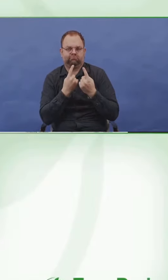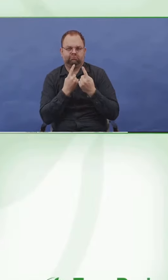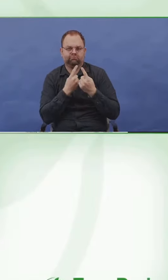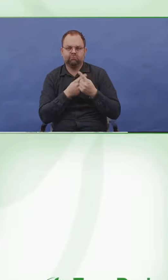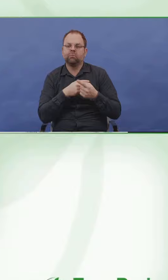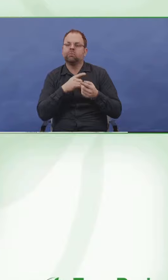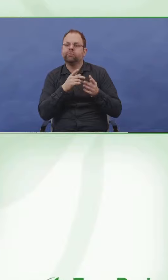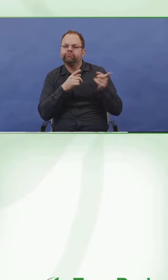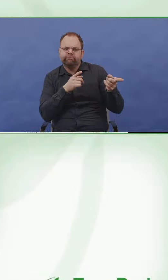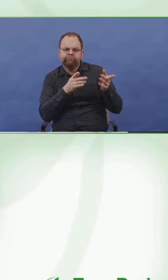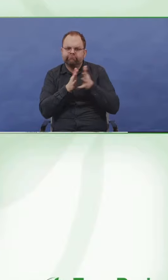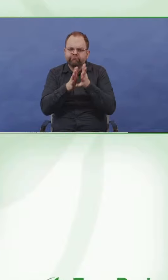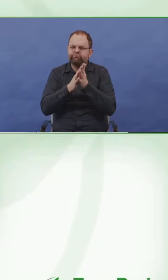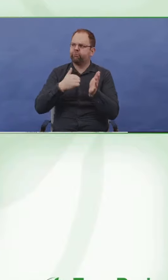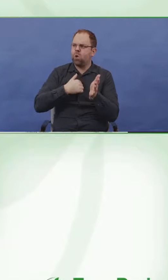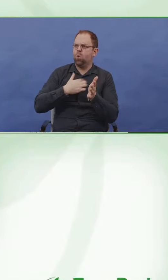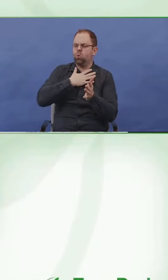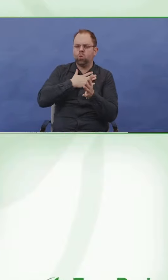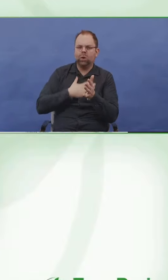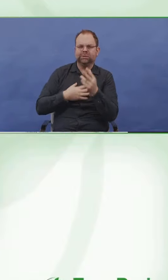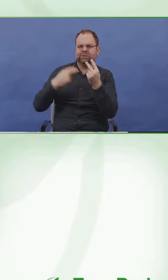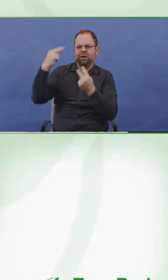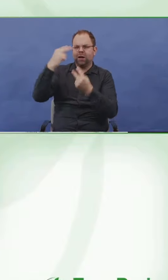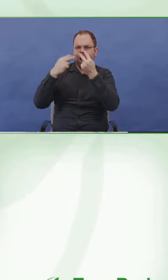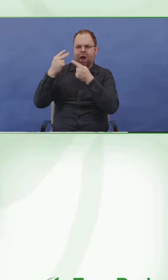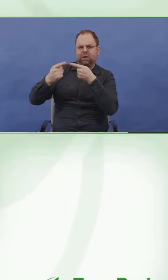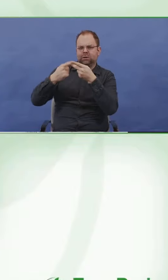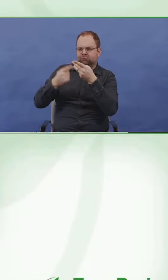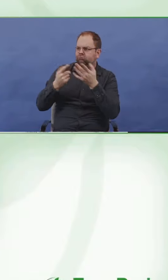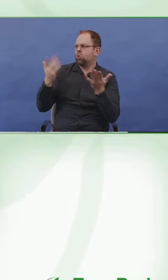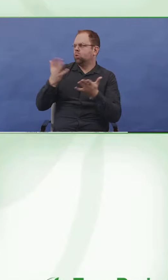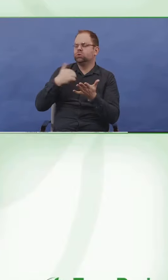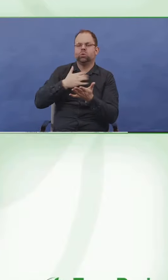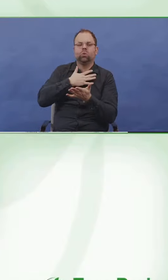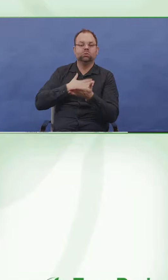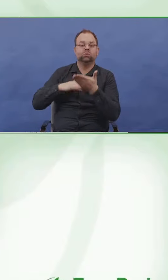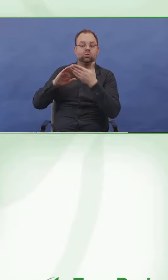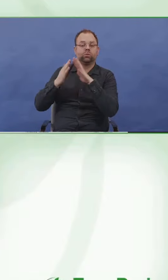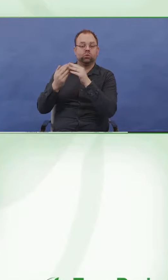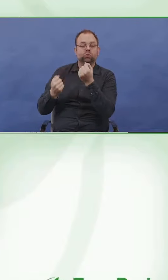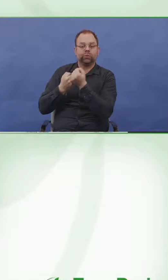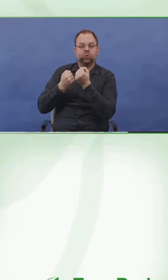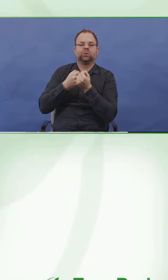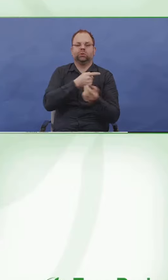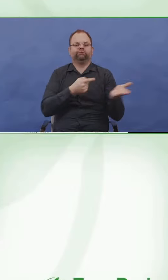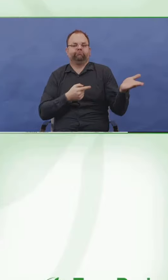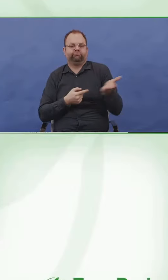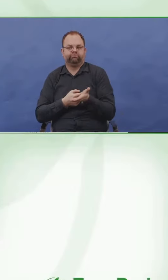lead to persons – to the creation of a problem, but also ensuring